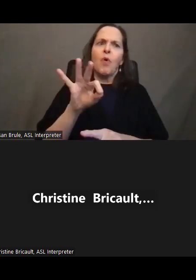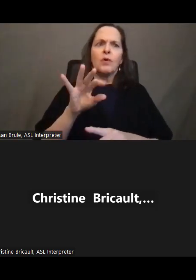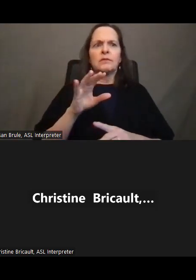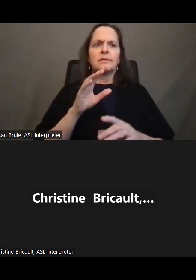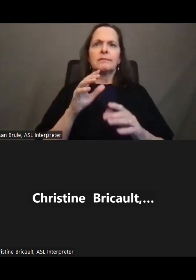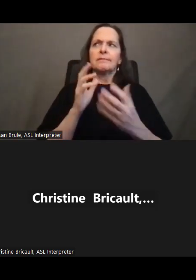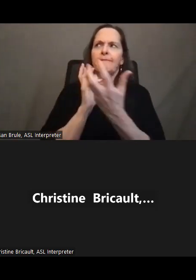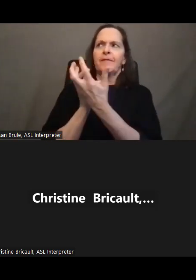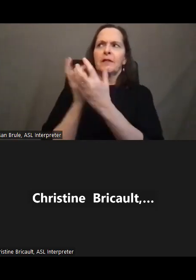What are you going to say to them?